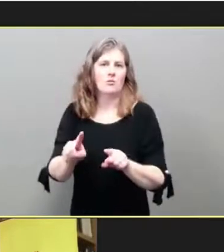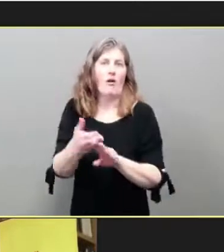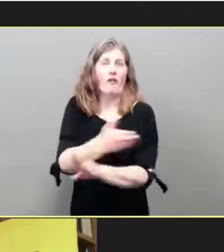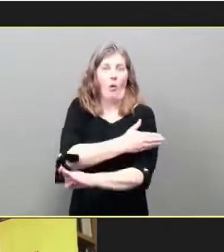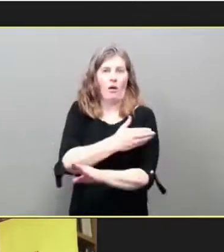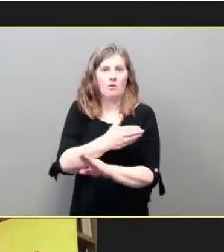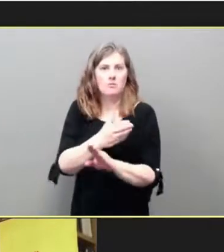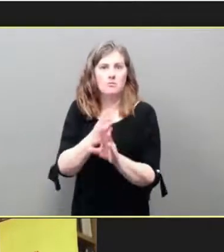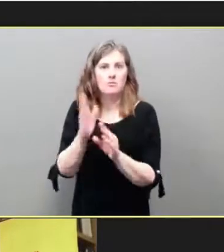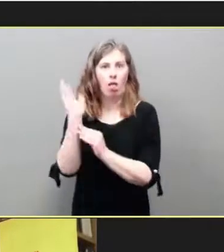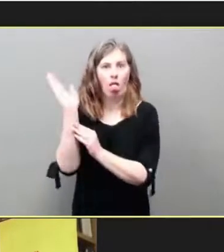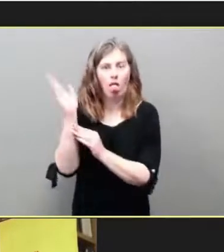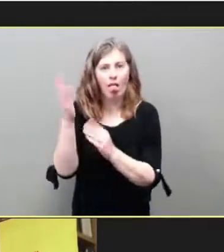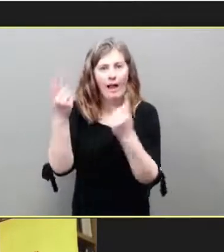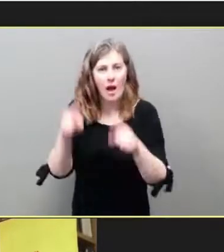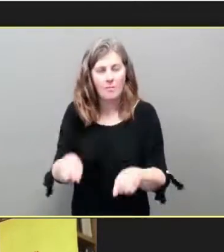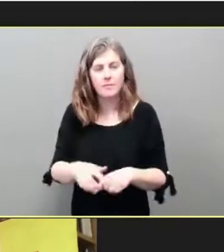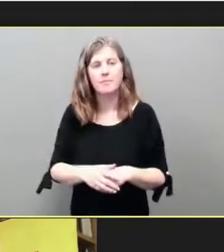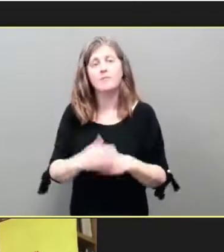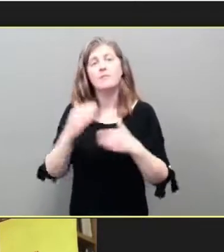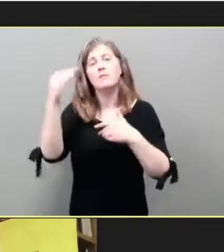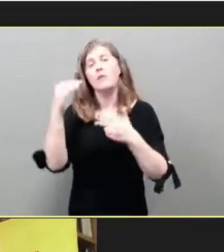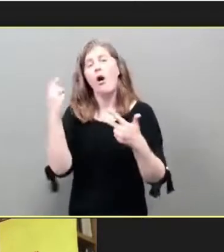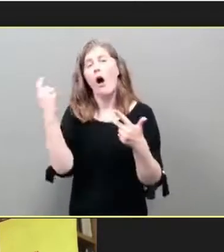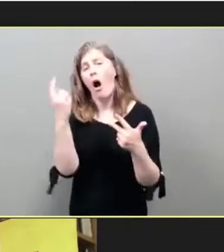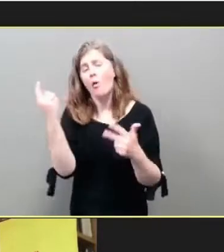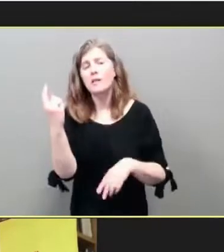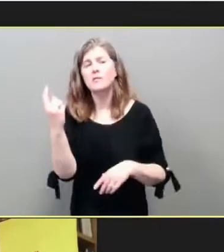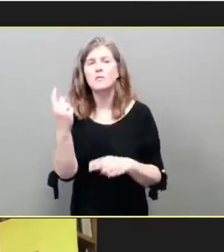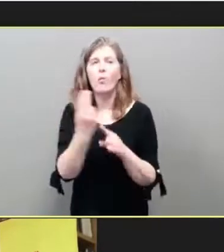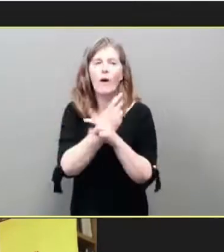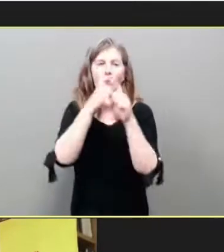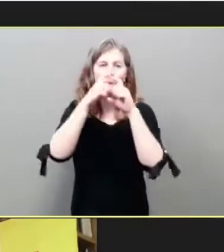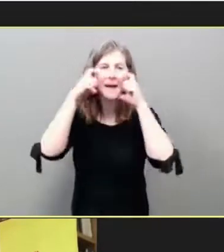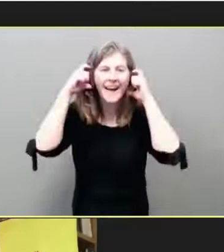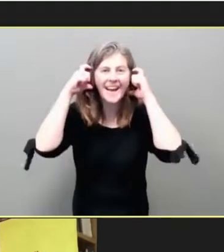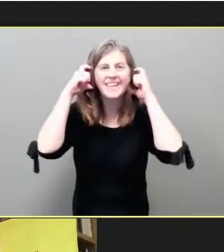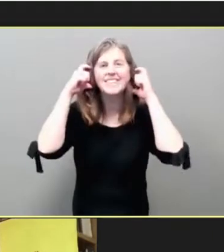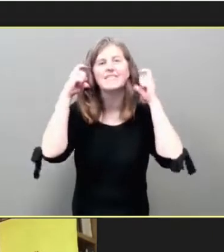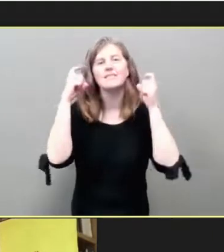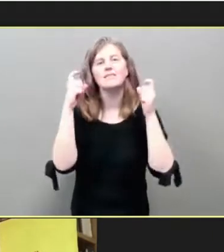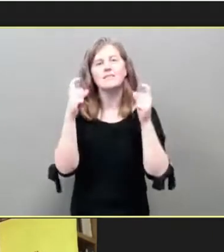that direction. And then as always wear your mask, talk to your trusted partner